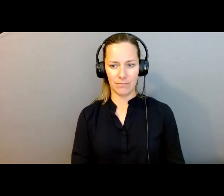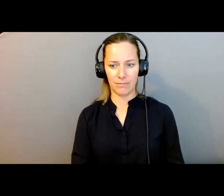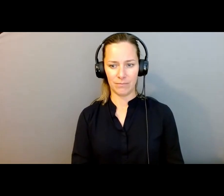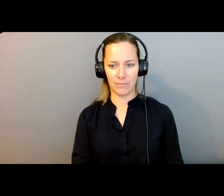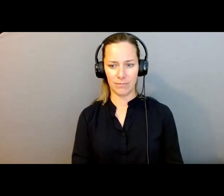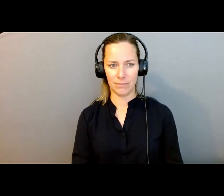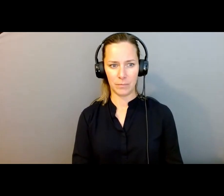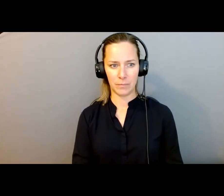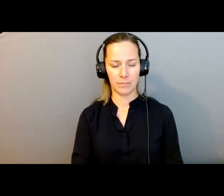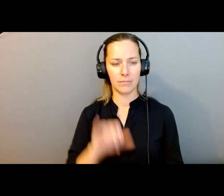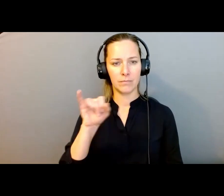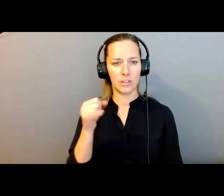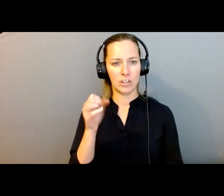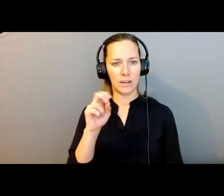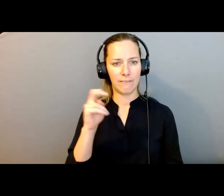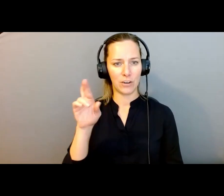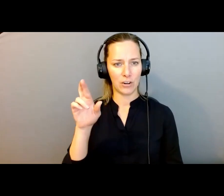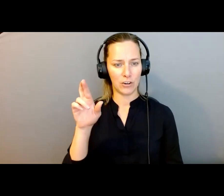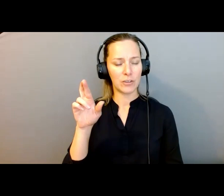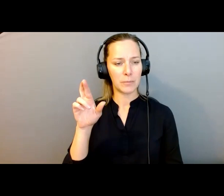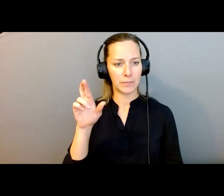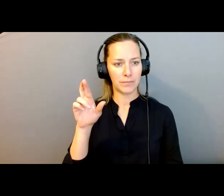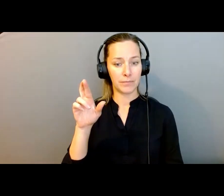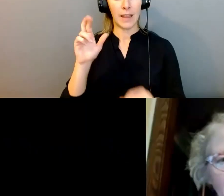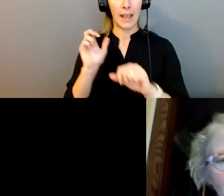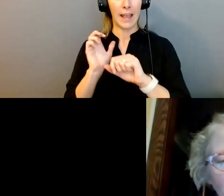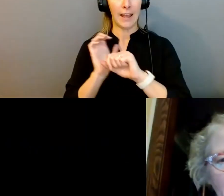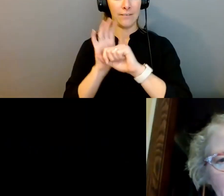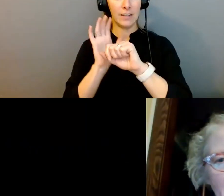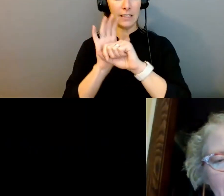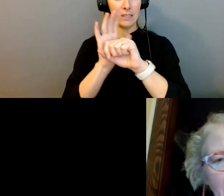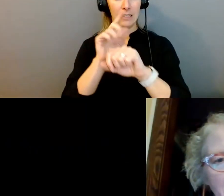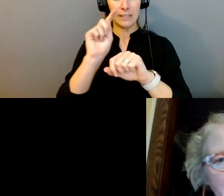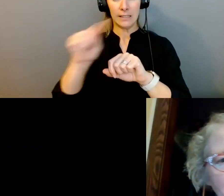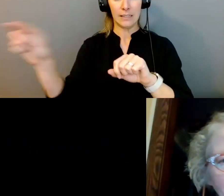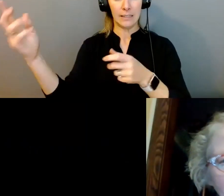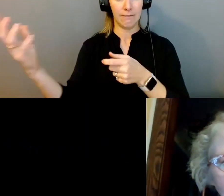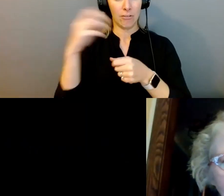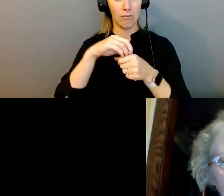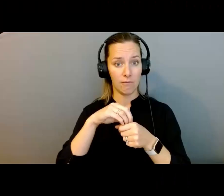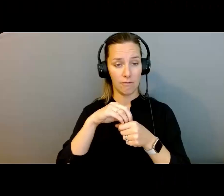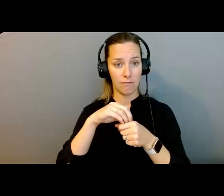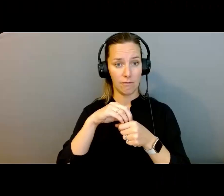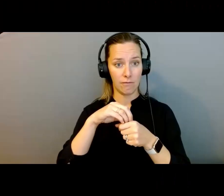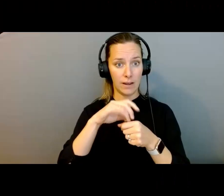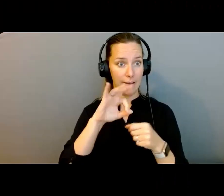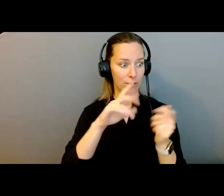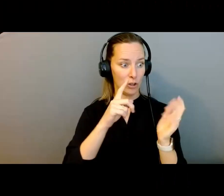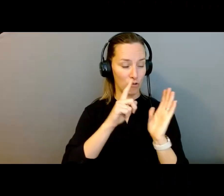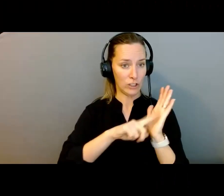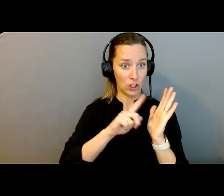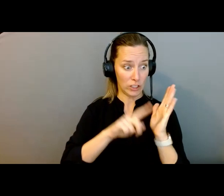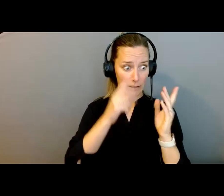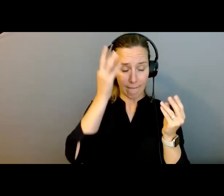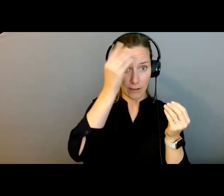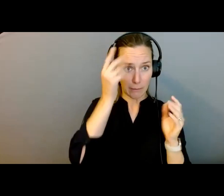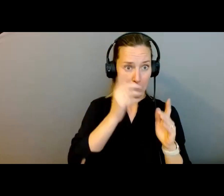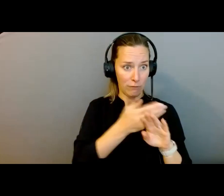I think that involving advocates when research is even being considered, or advocates involving